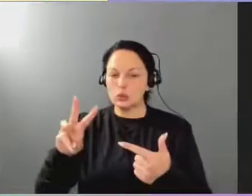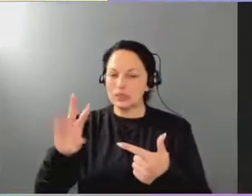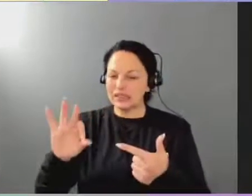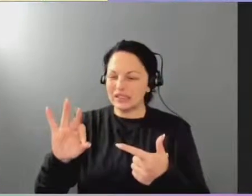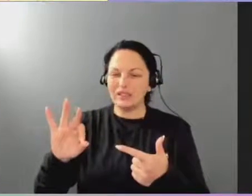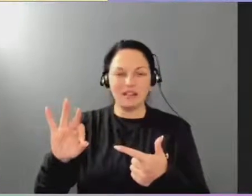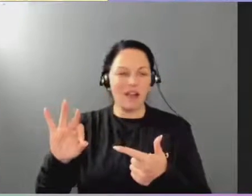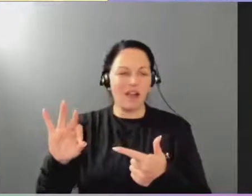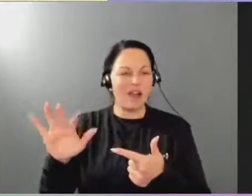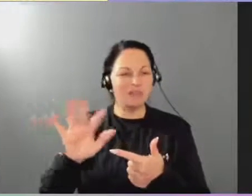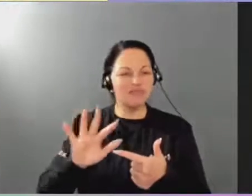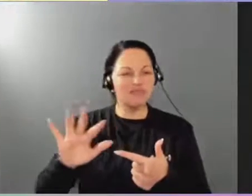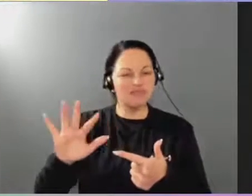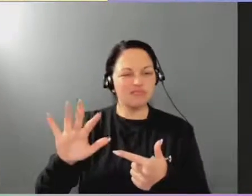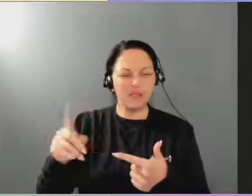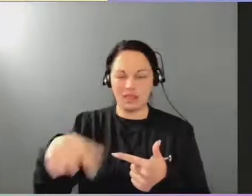. I find that with leaders that tend to be older playing